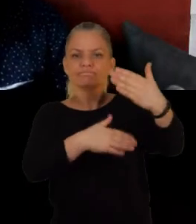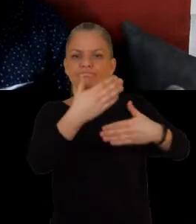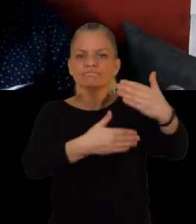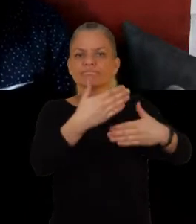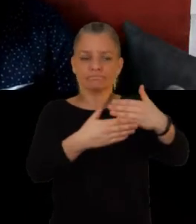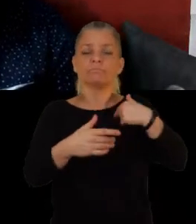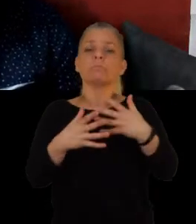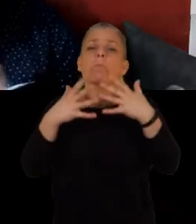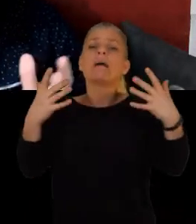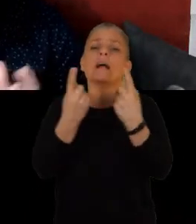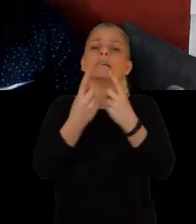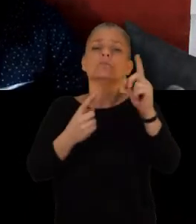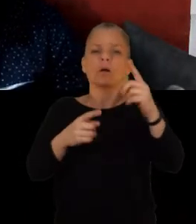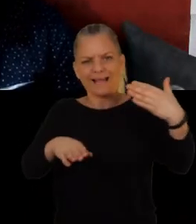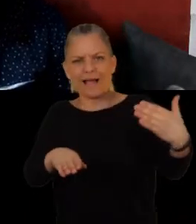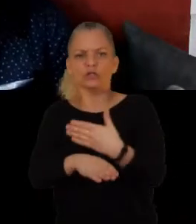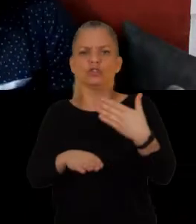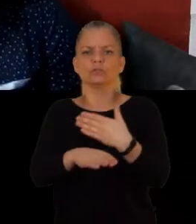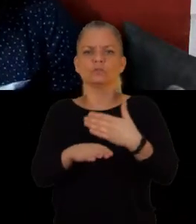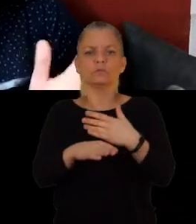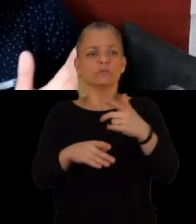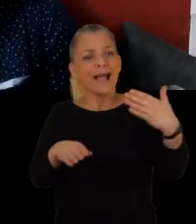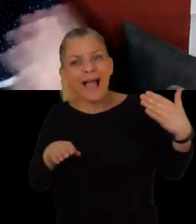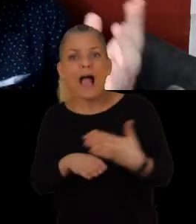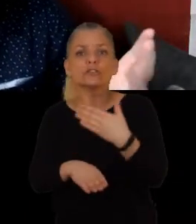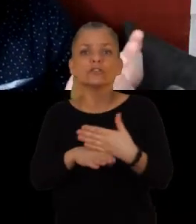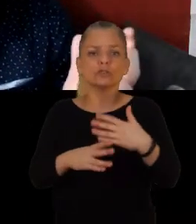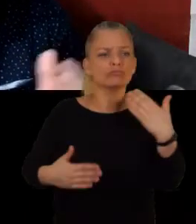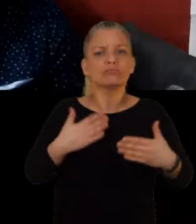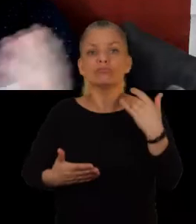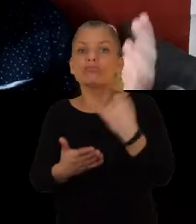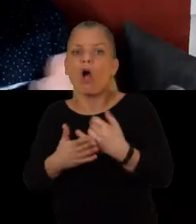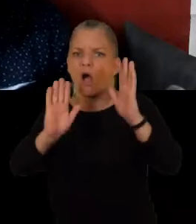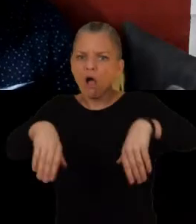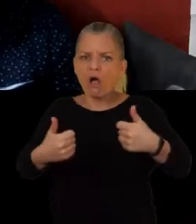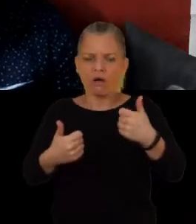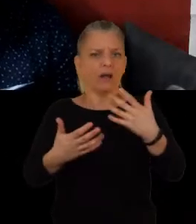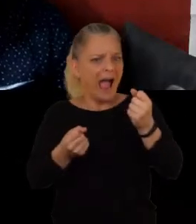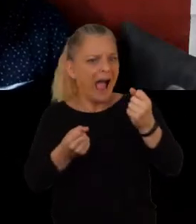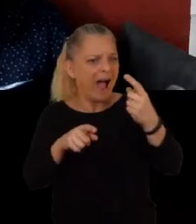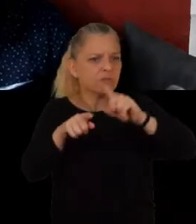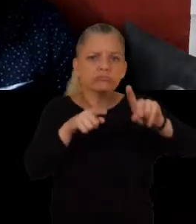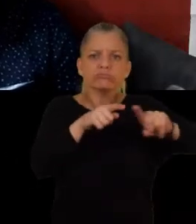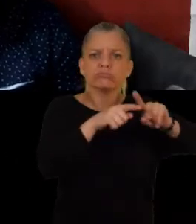have worked my biggest thing is take action let's just take some actions get things wrong and that